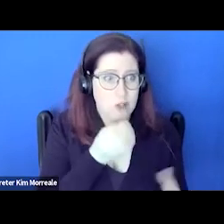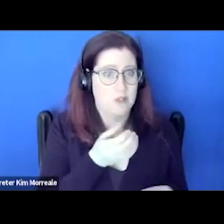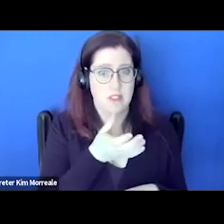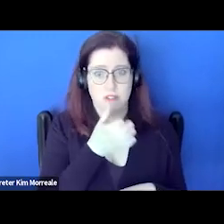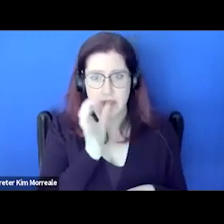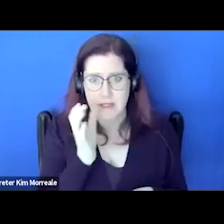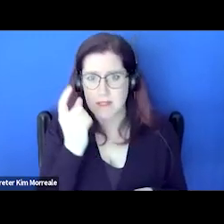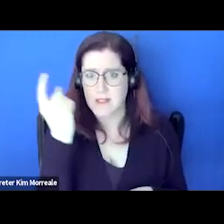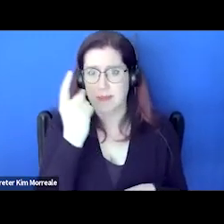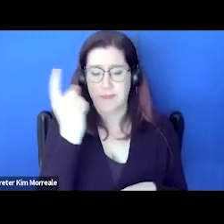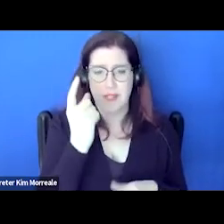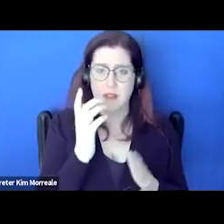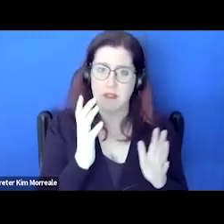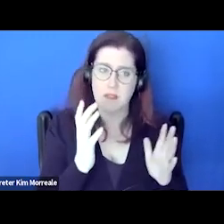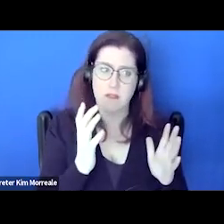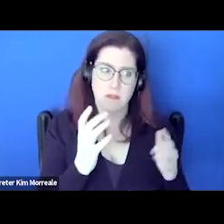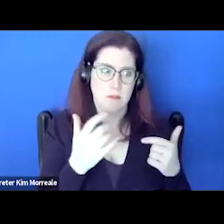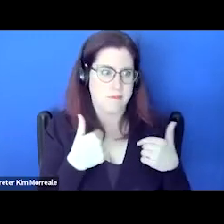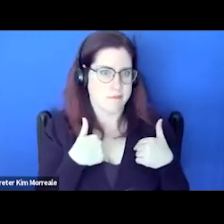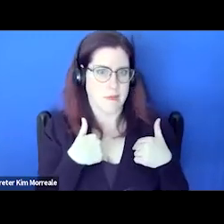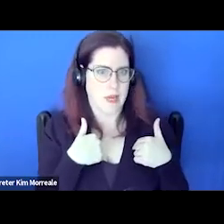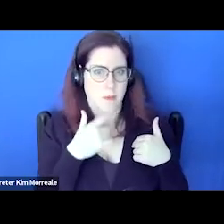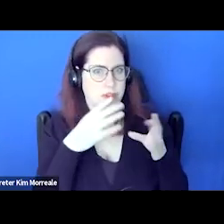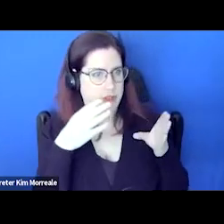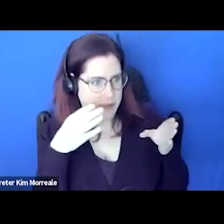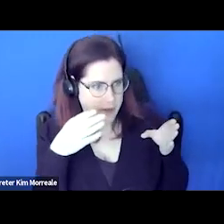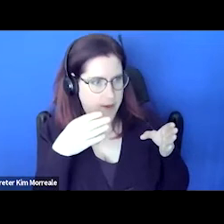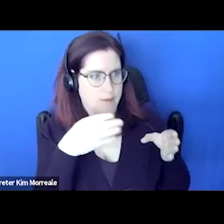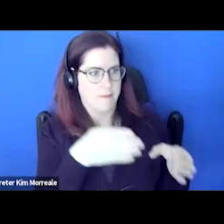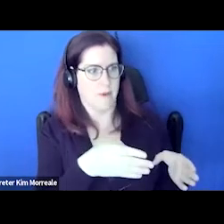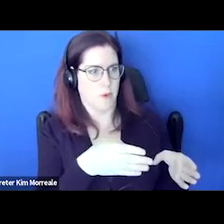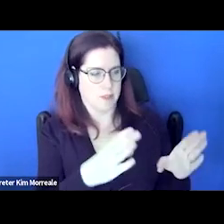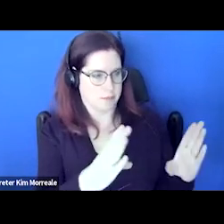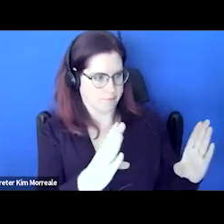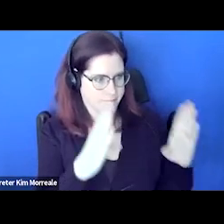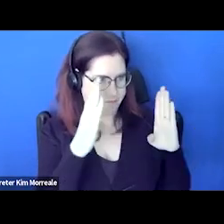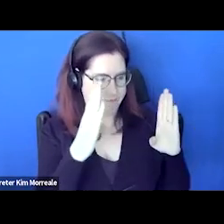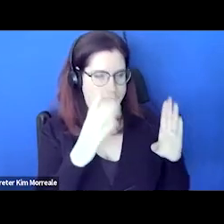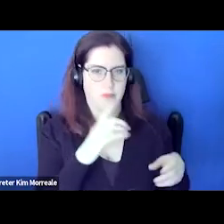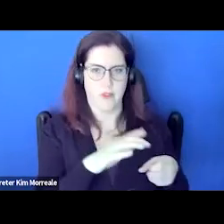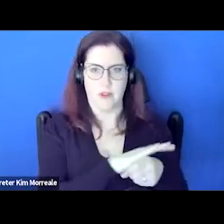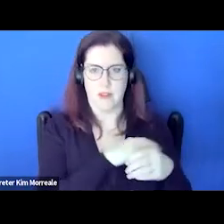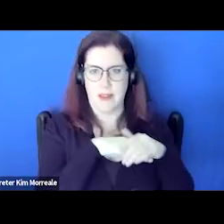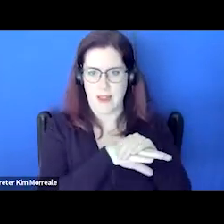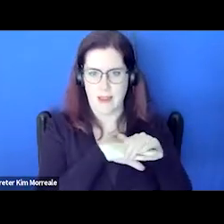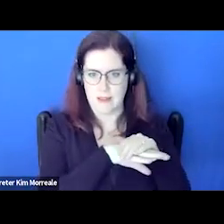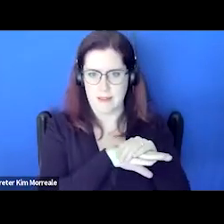And I would just focus on the A in access within the swarm model.